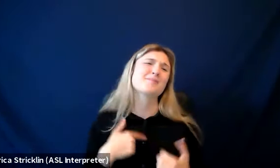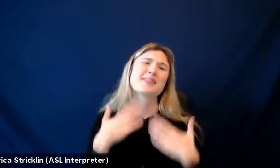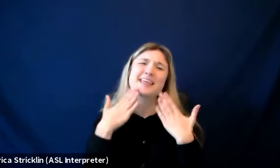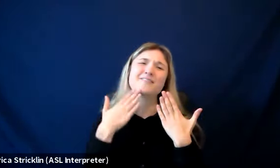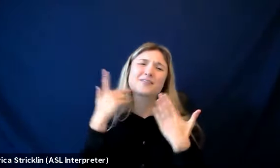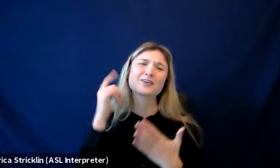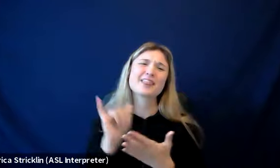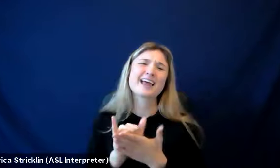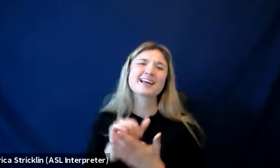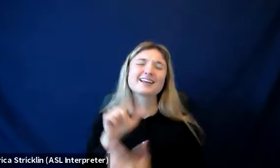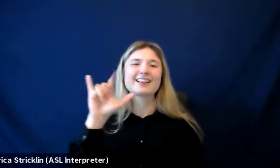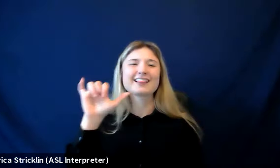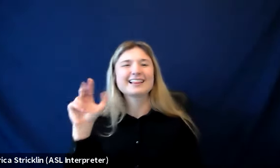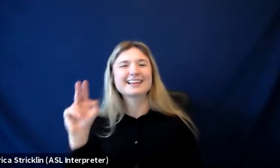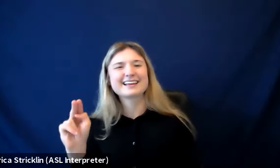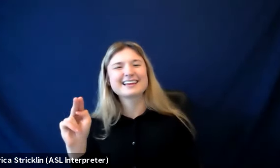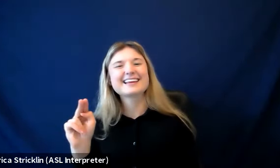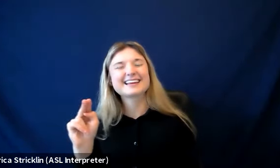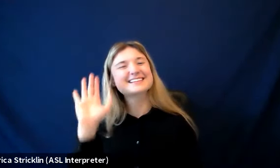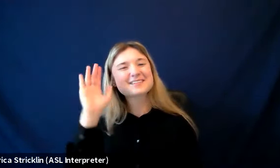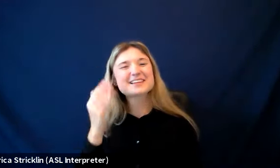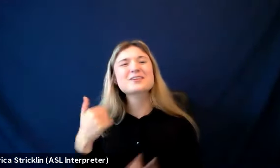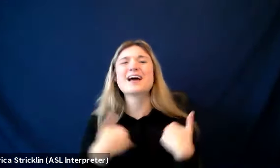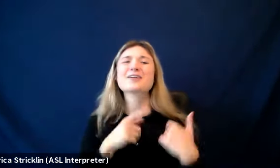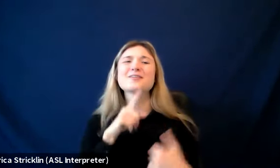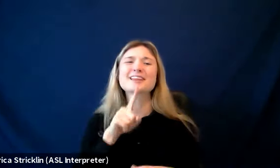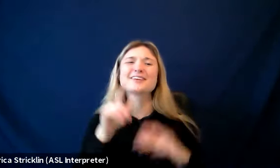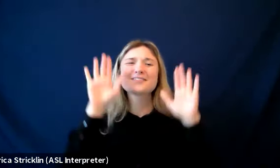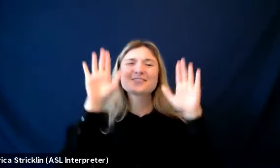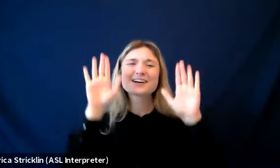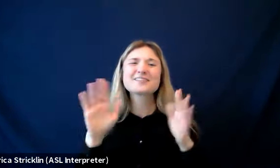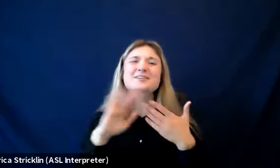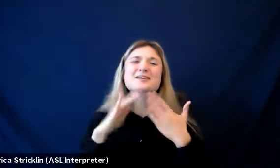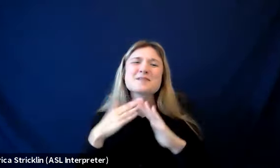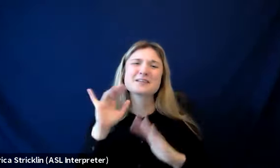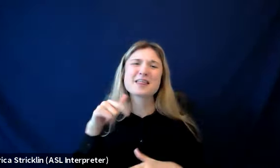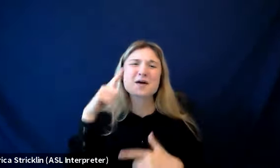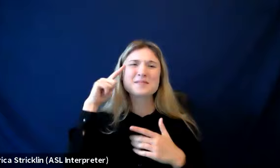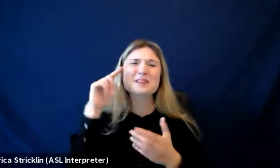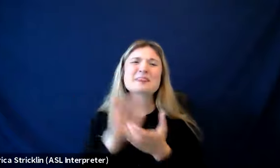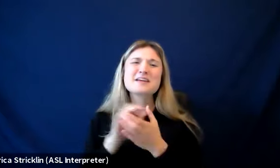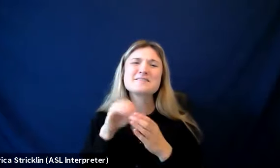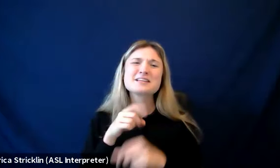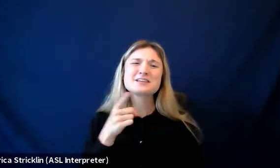It sounds like you have a really wonderful community that really believes in you. Oh yes, because I don't think I.